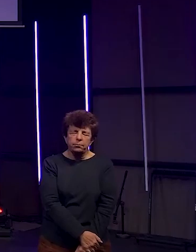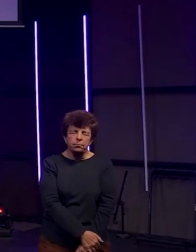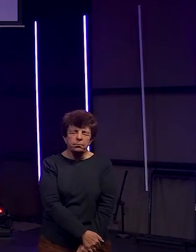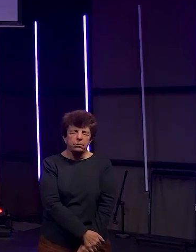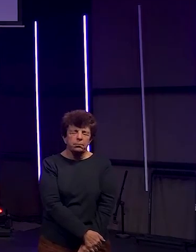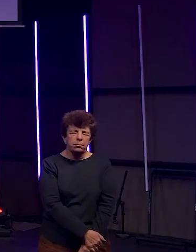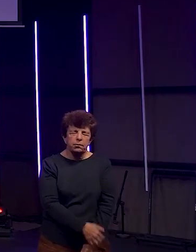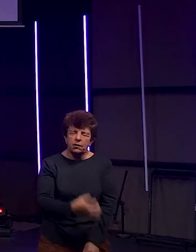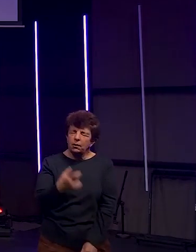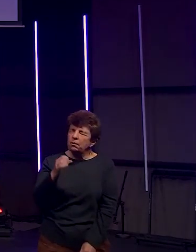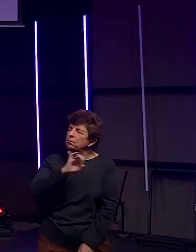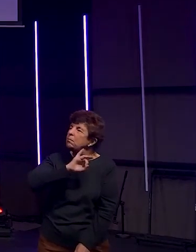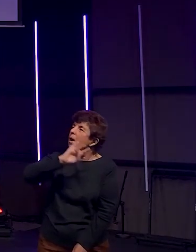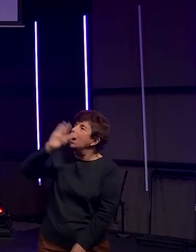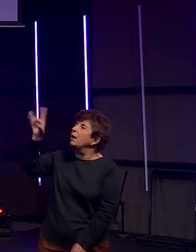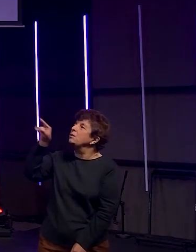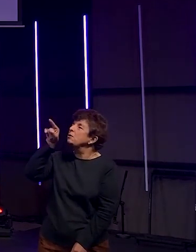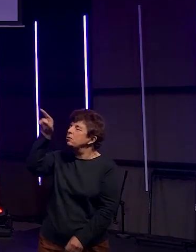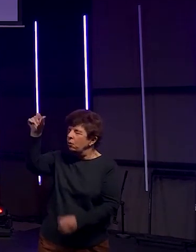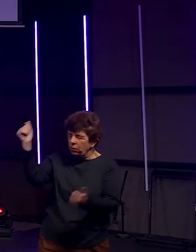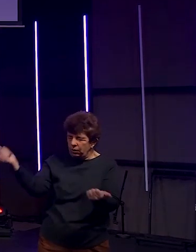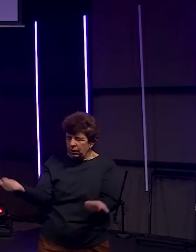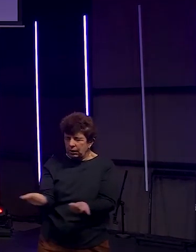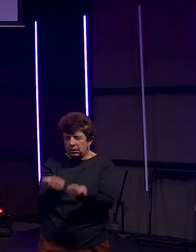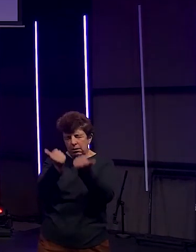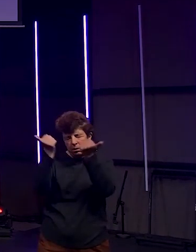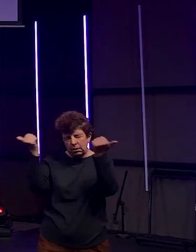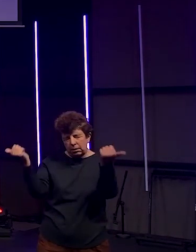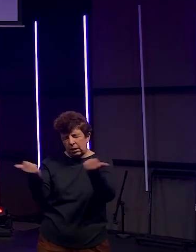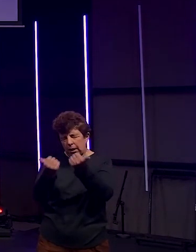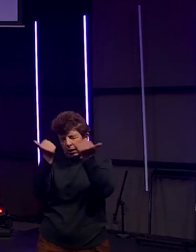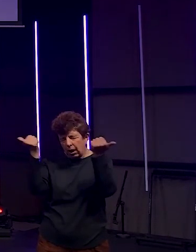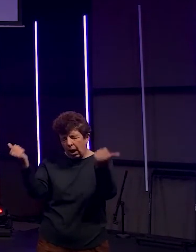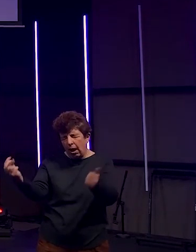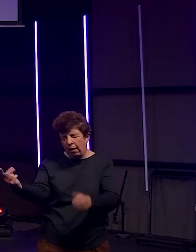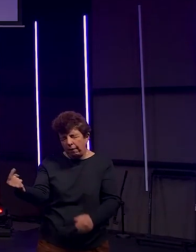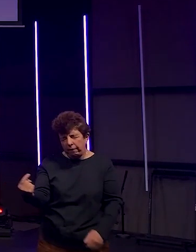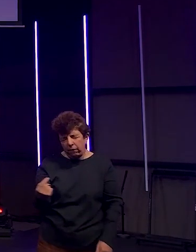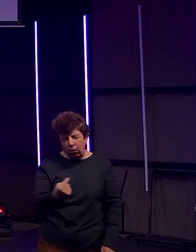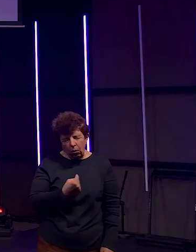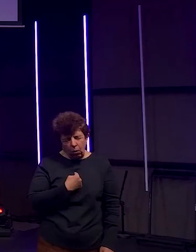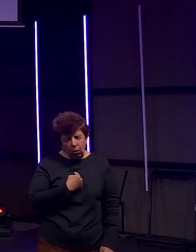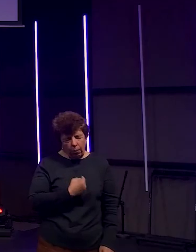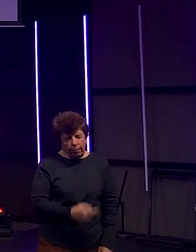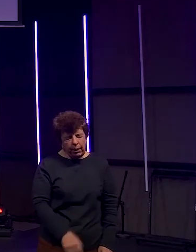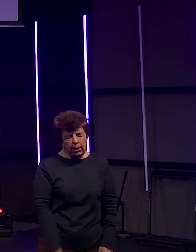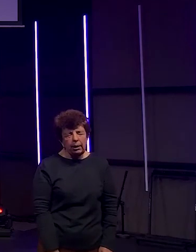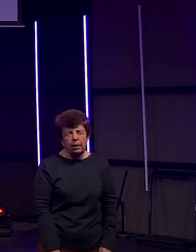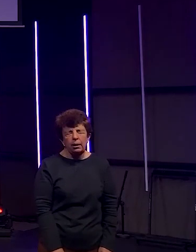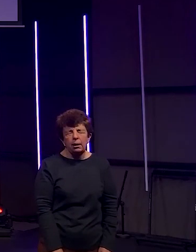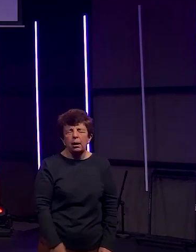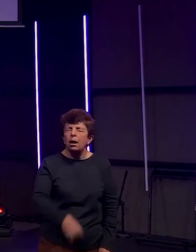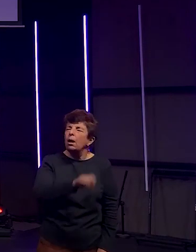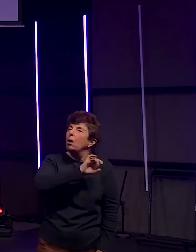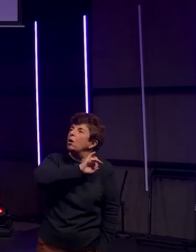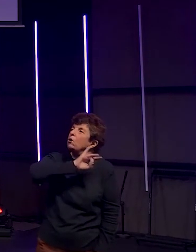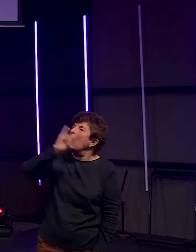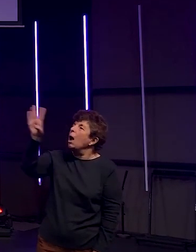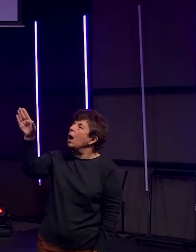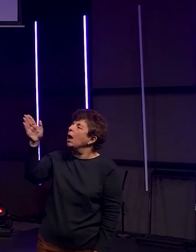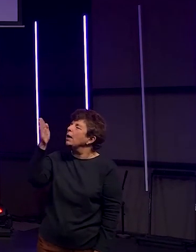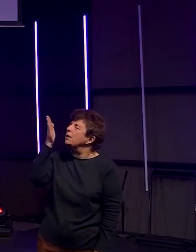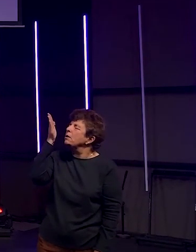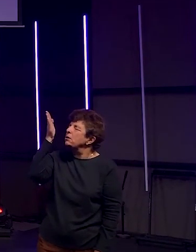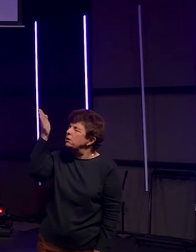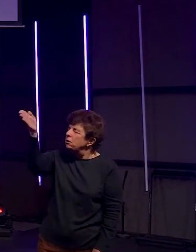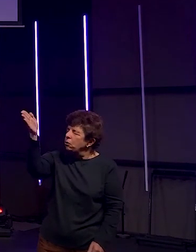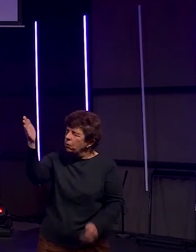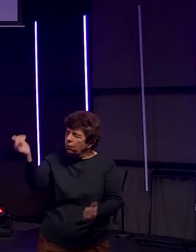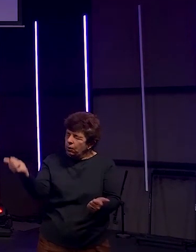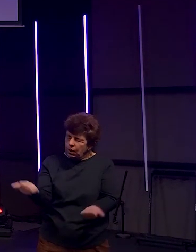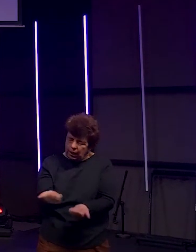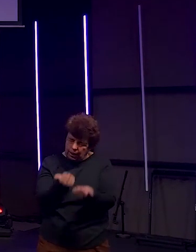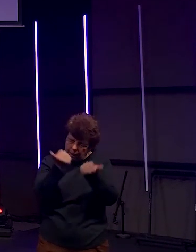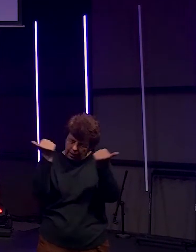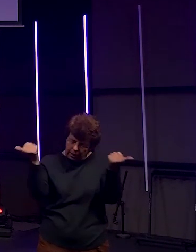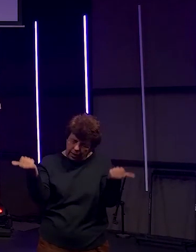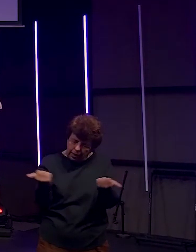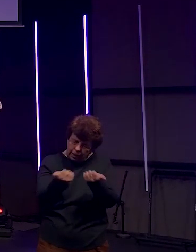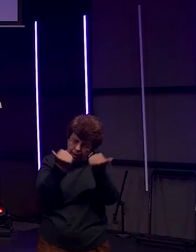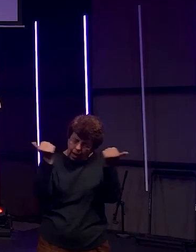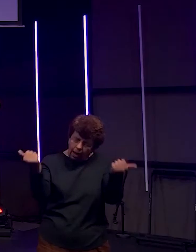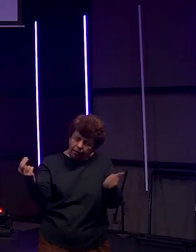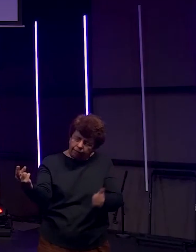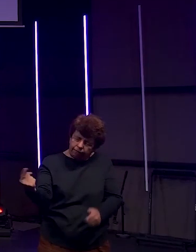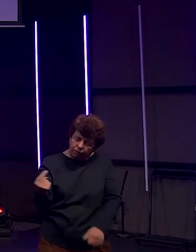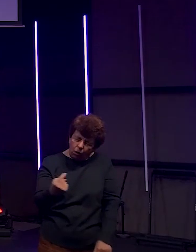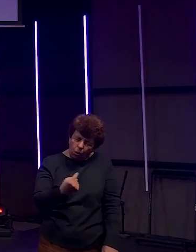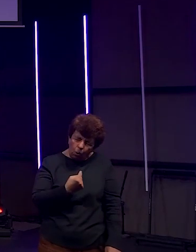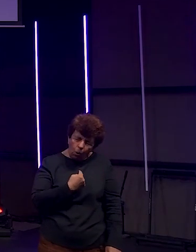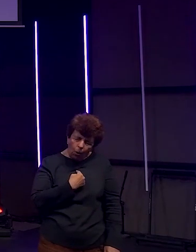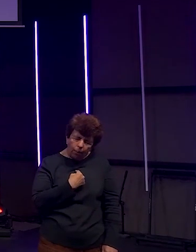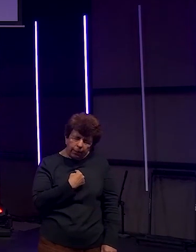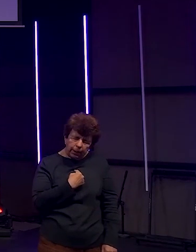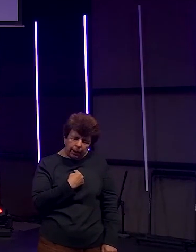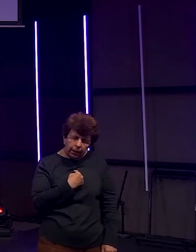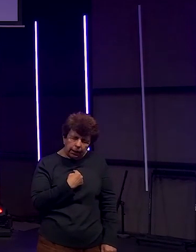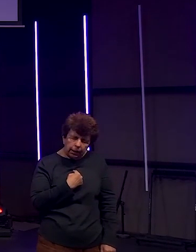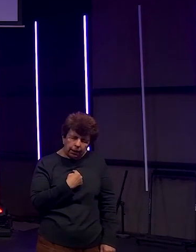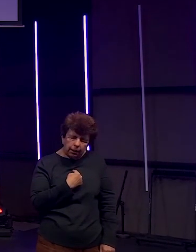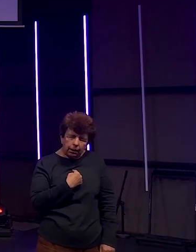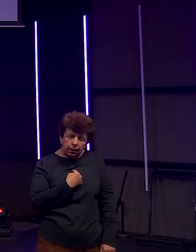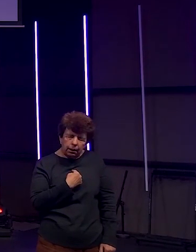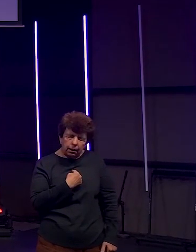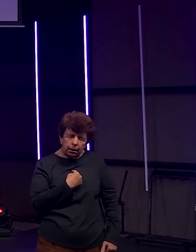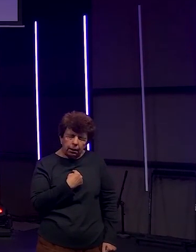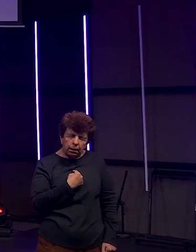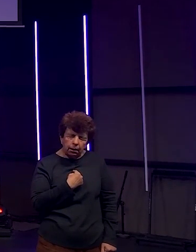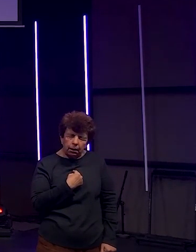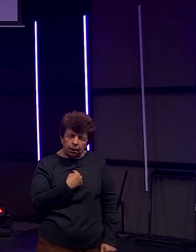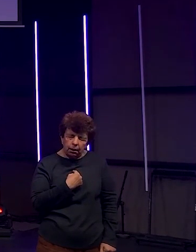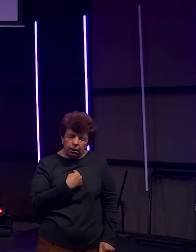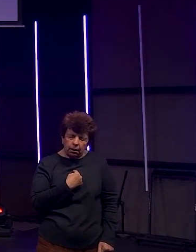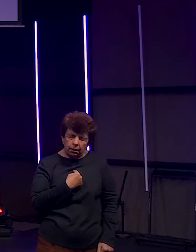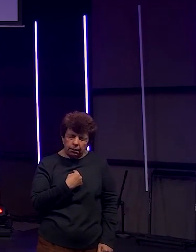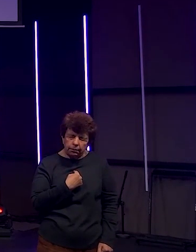Christ is enough for me Christ is enough for me